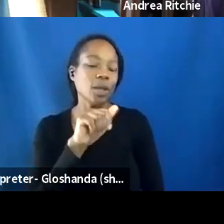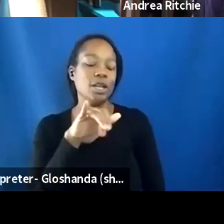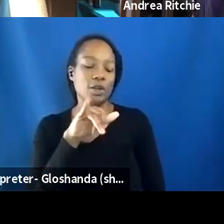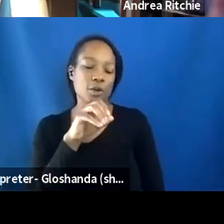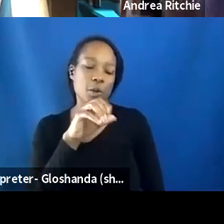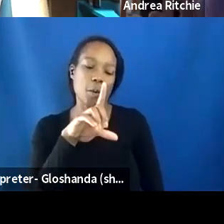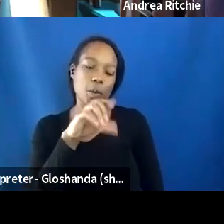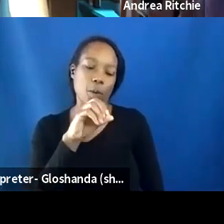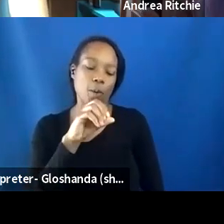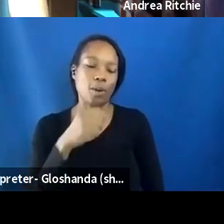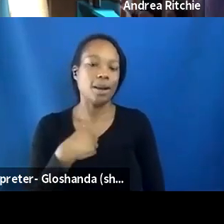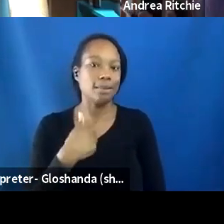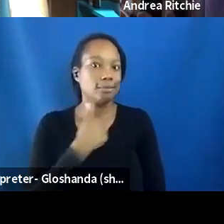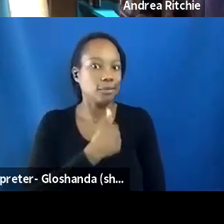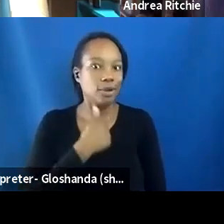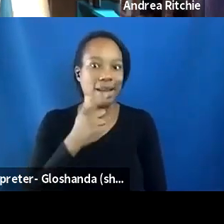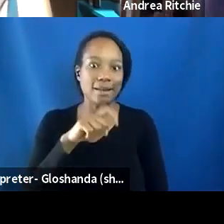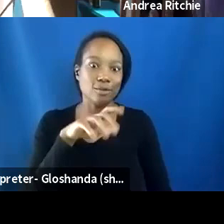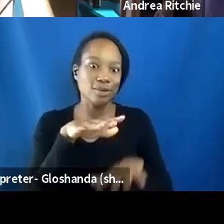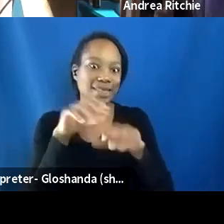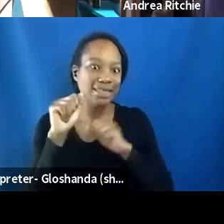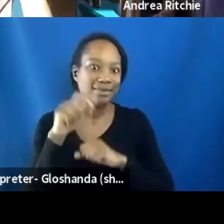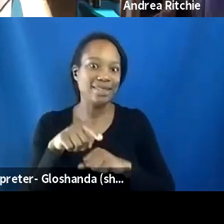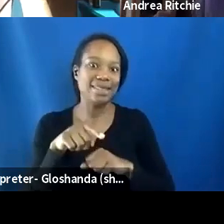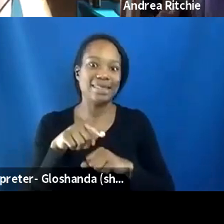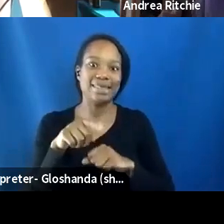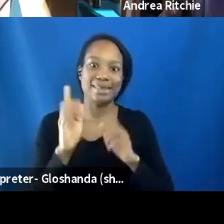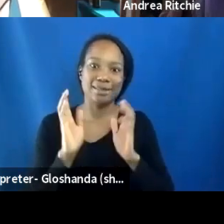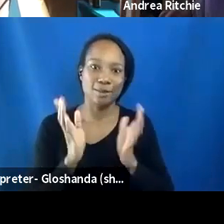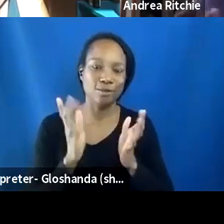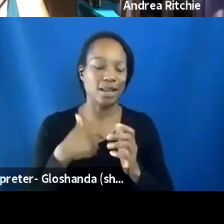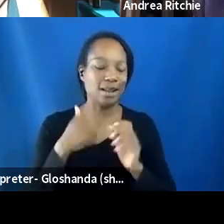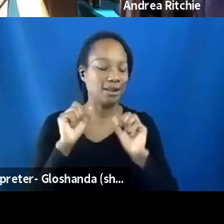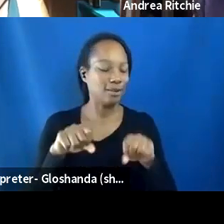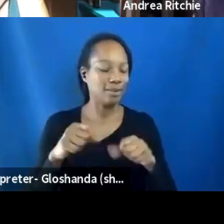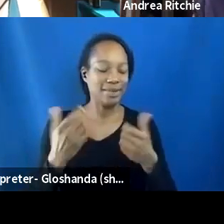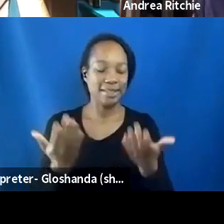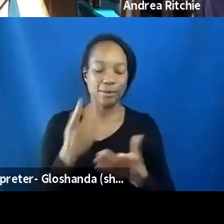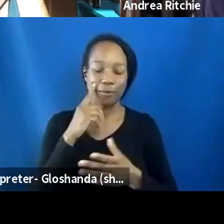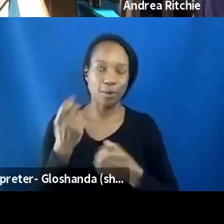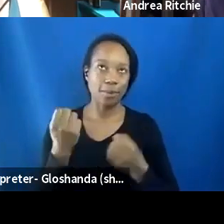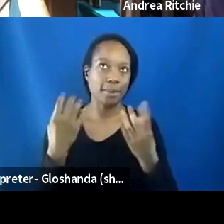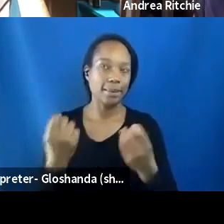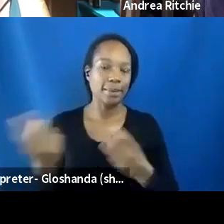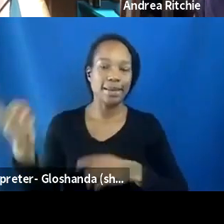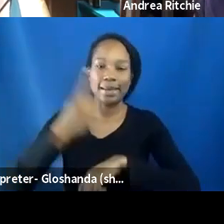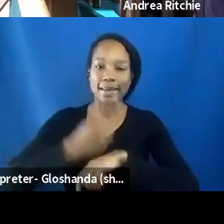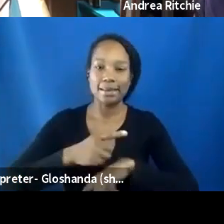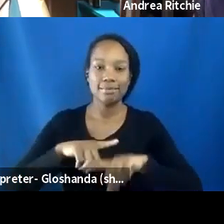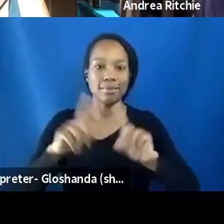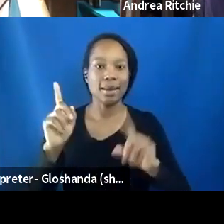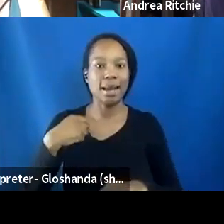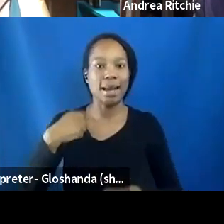this conversation that I also could be in for days, but I'm going to host a conversation